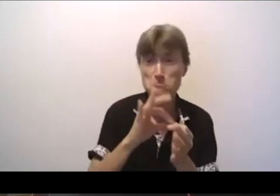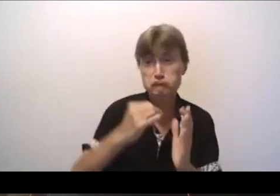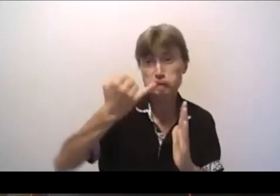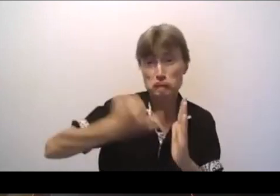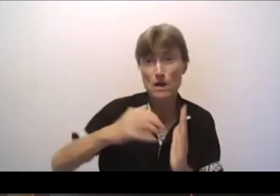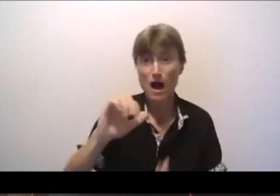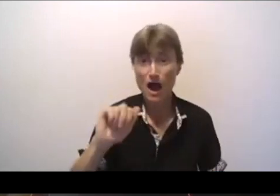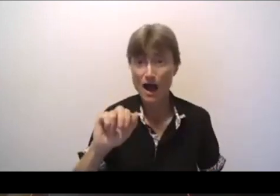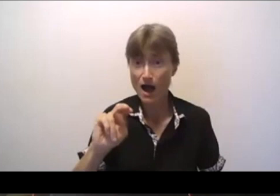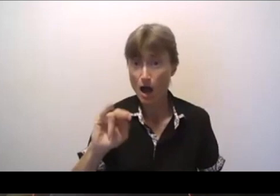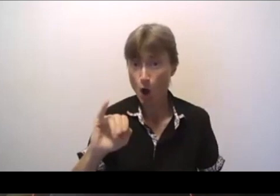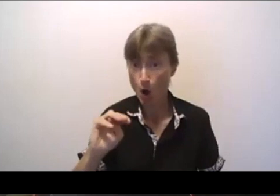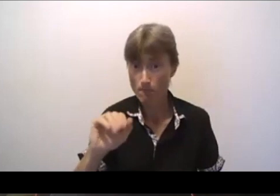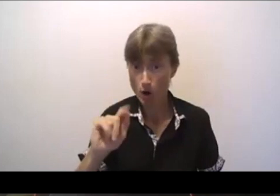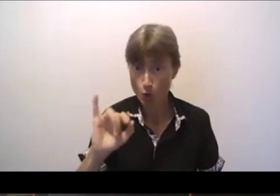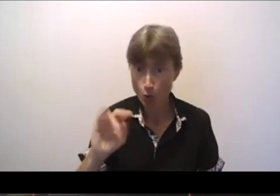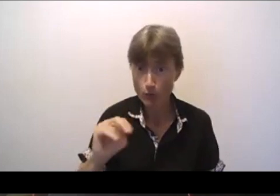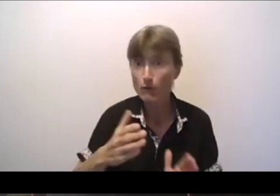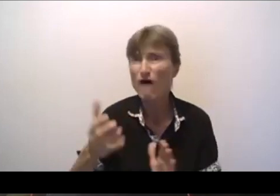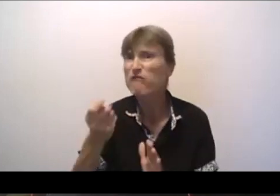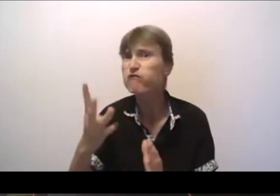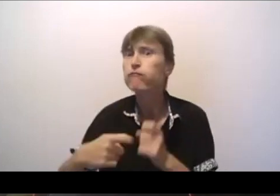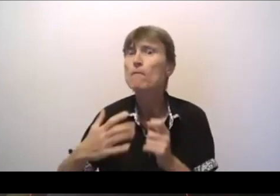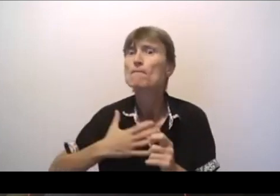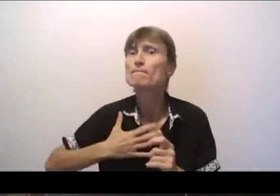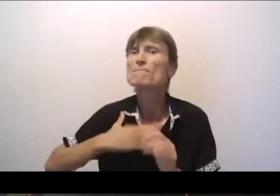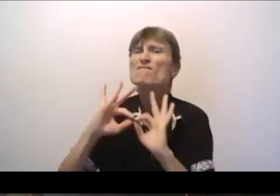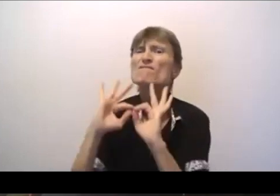found footage of my family uh going back as much as 10